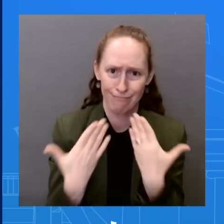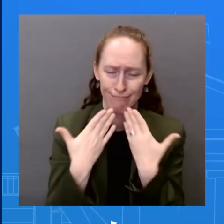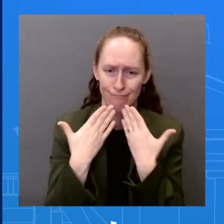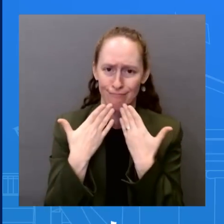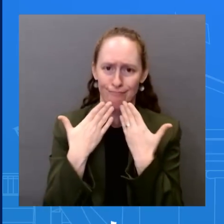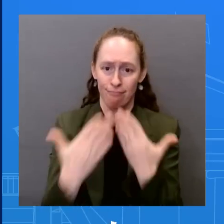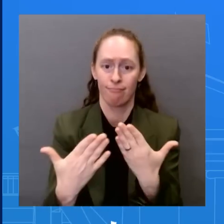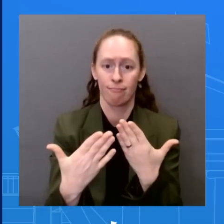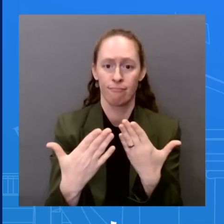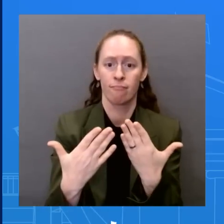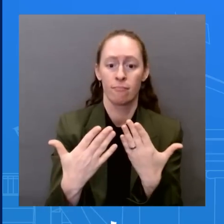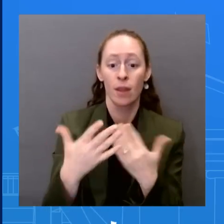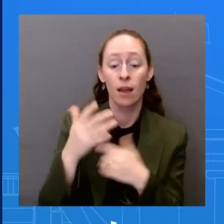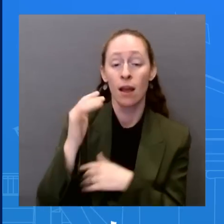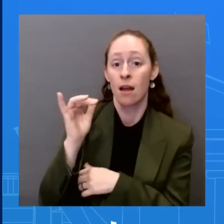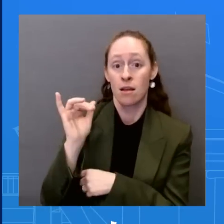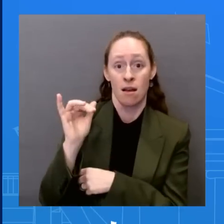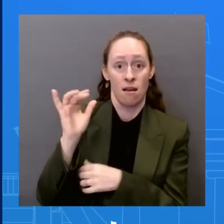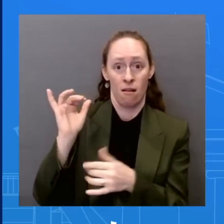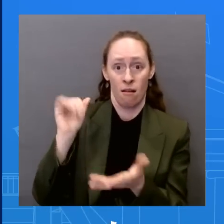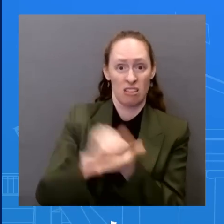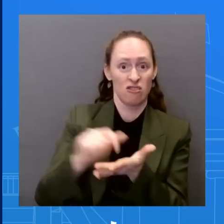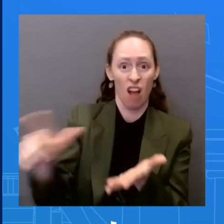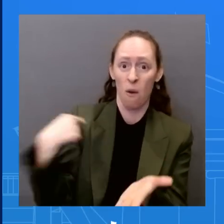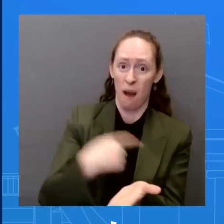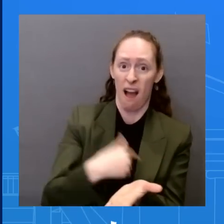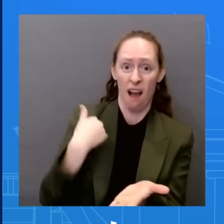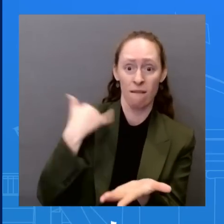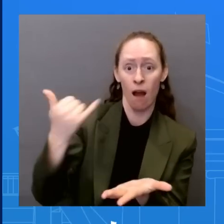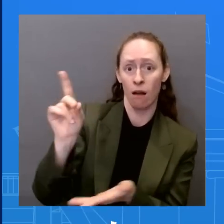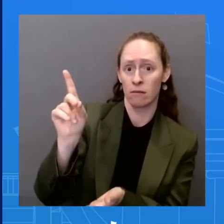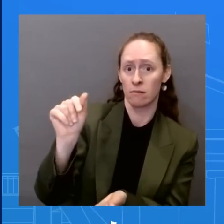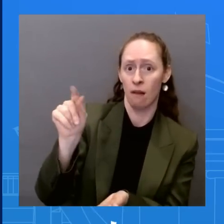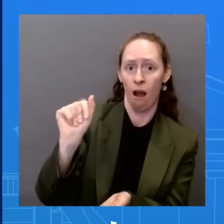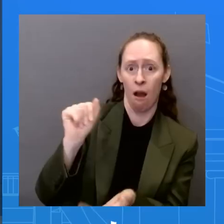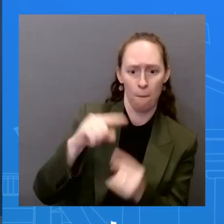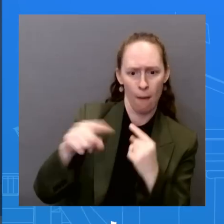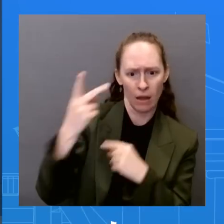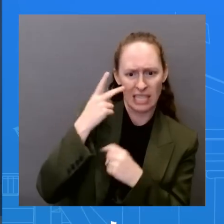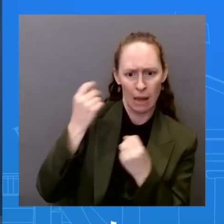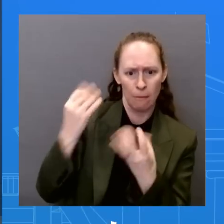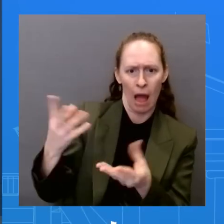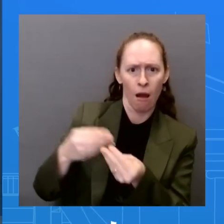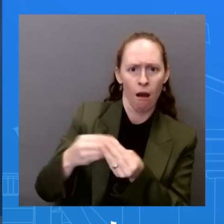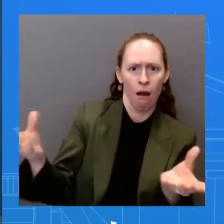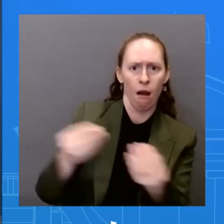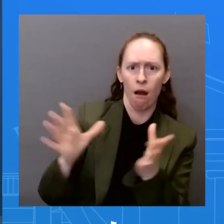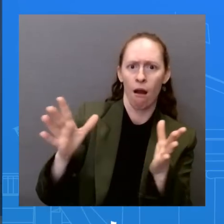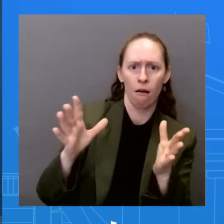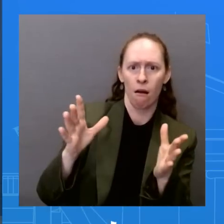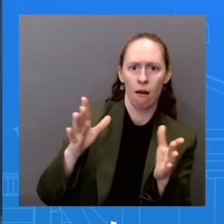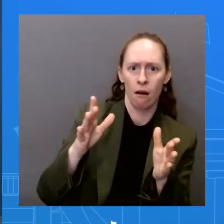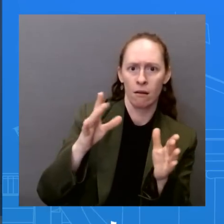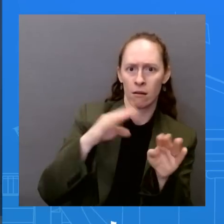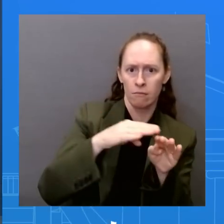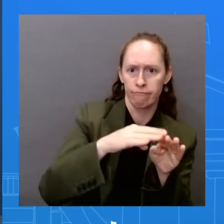we're seeing strong progress really getting shots into arms. So now that supply is less of an issue,